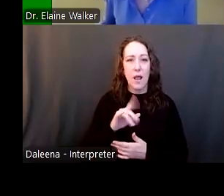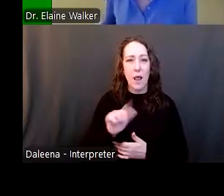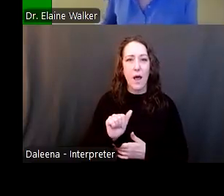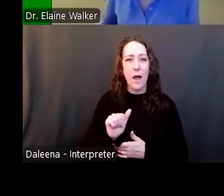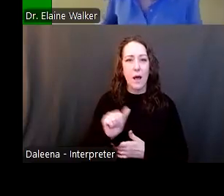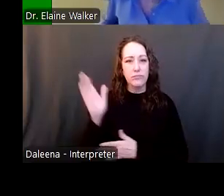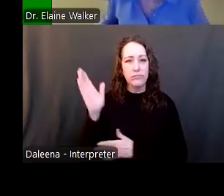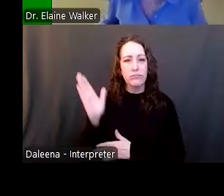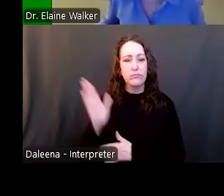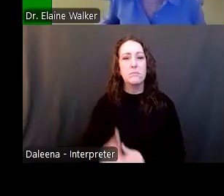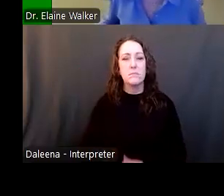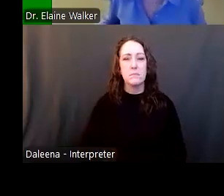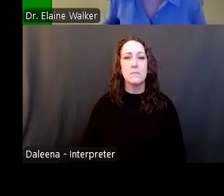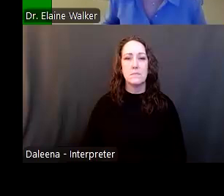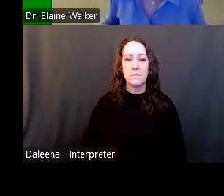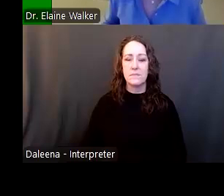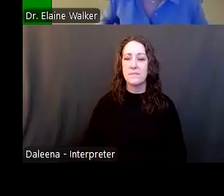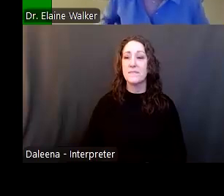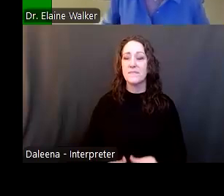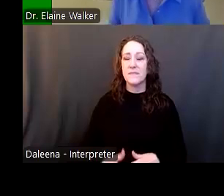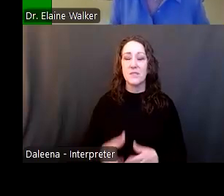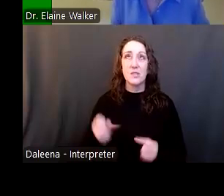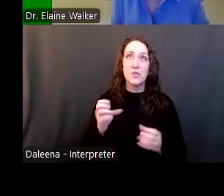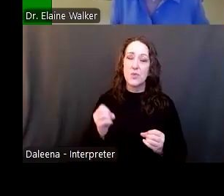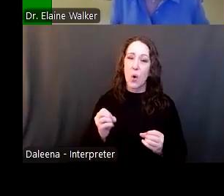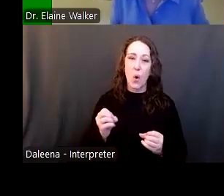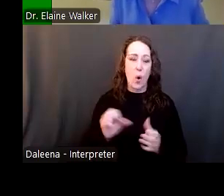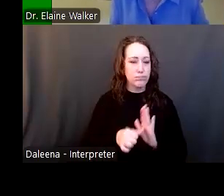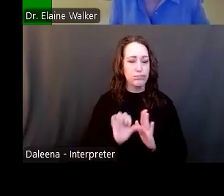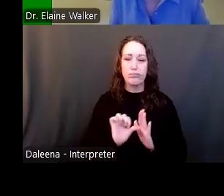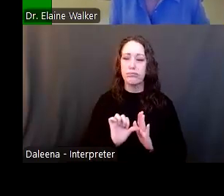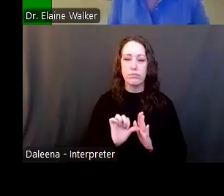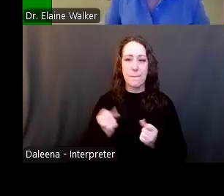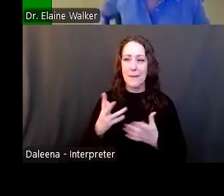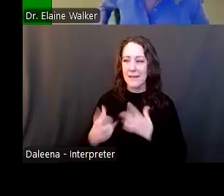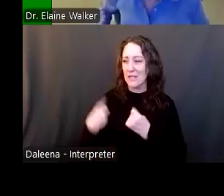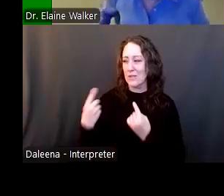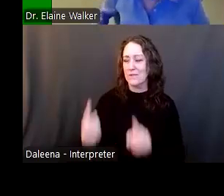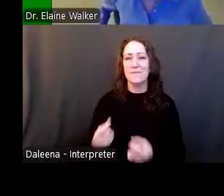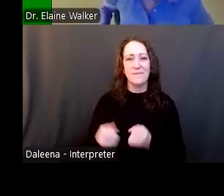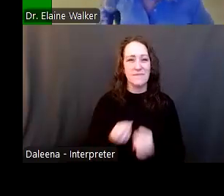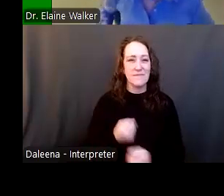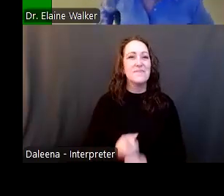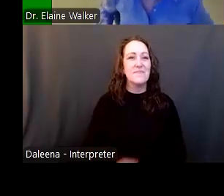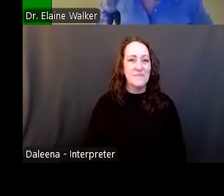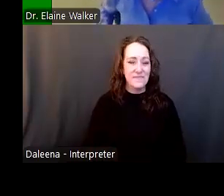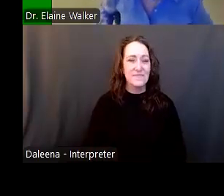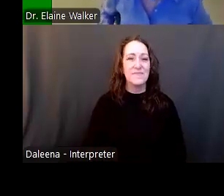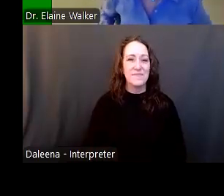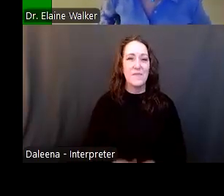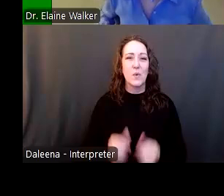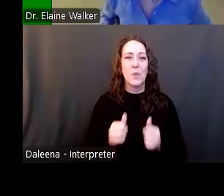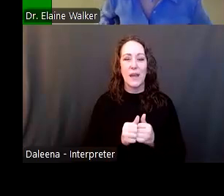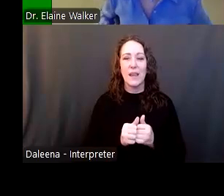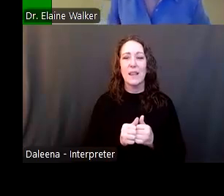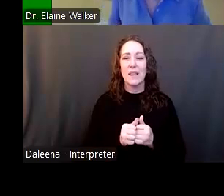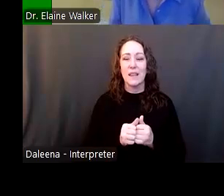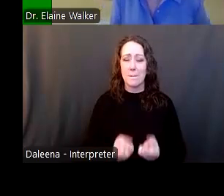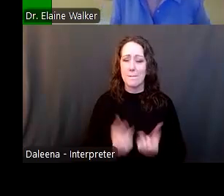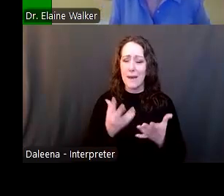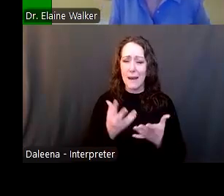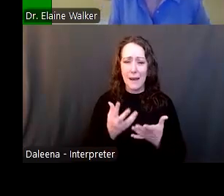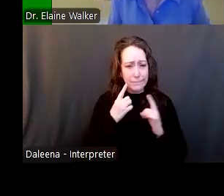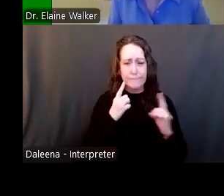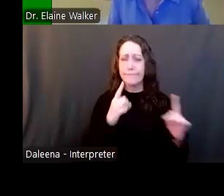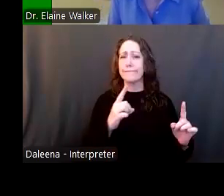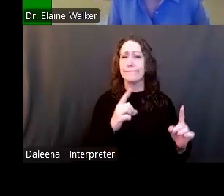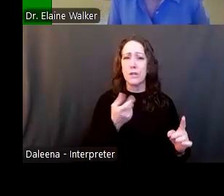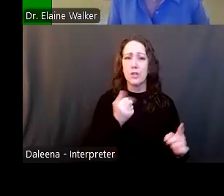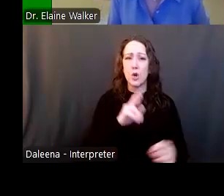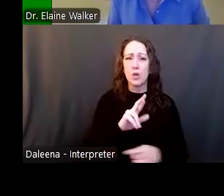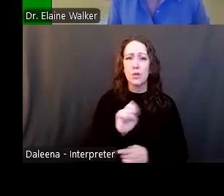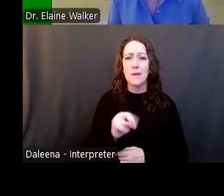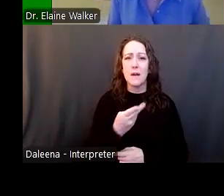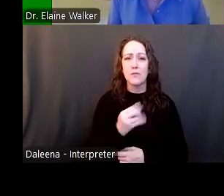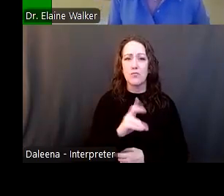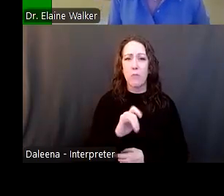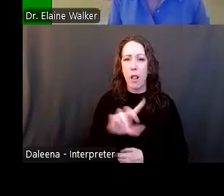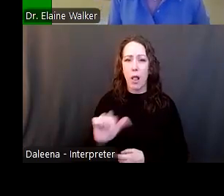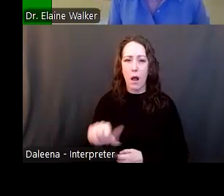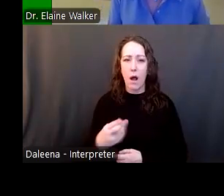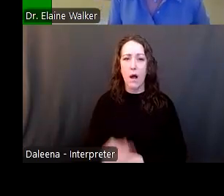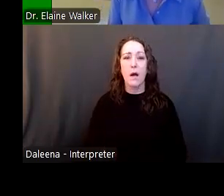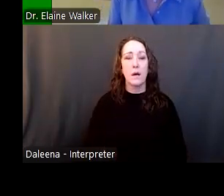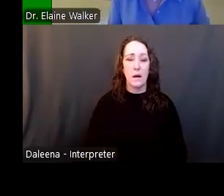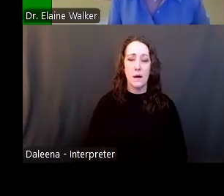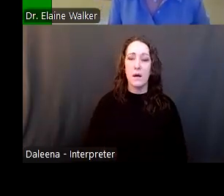um I have been so impressed over the years um with the many accomplishments of Dr nasin uh and it's a